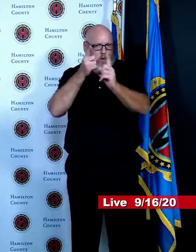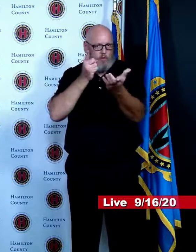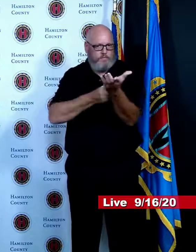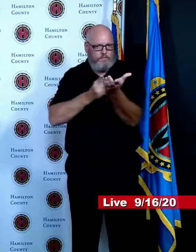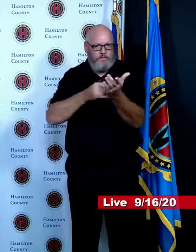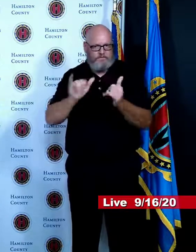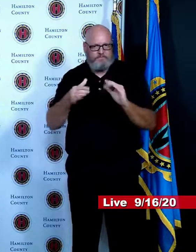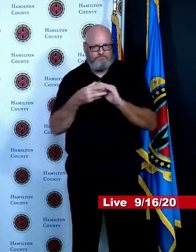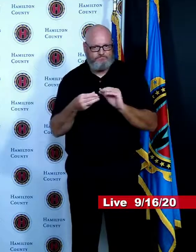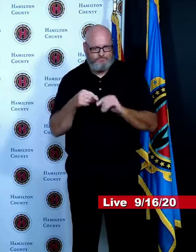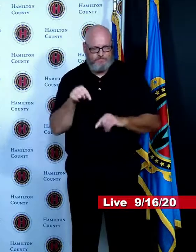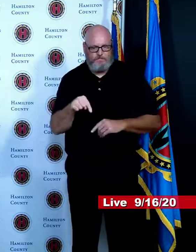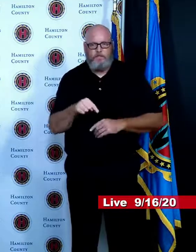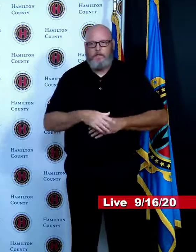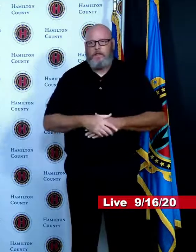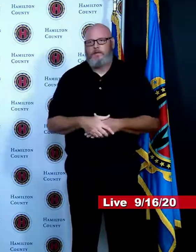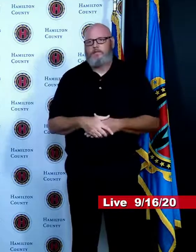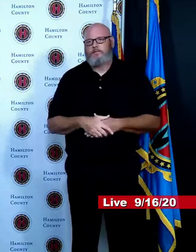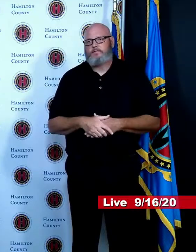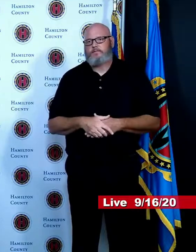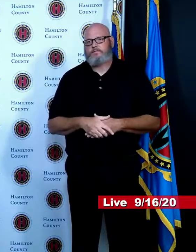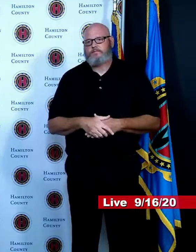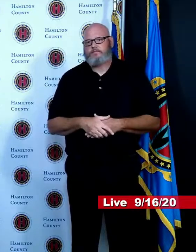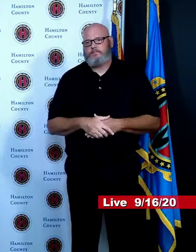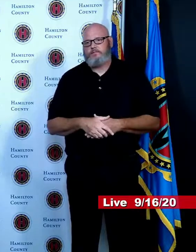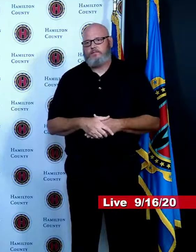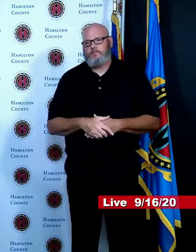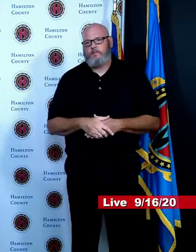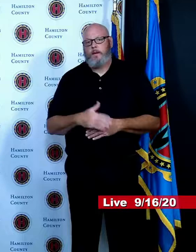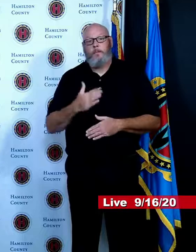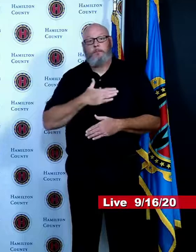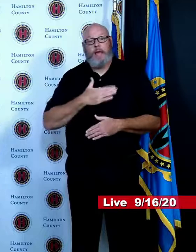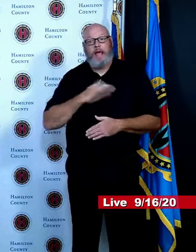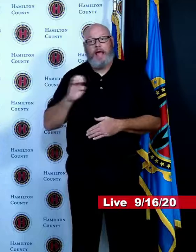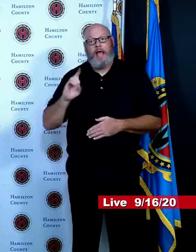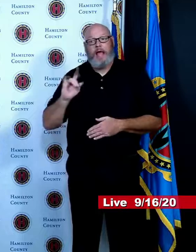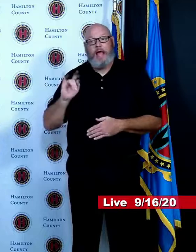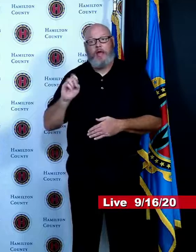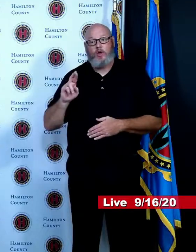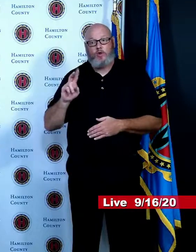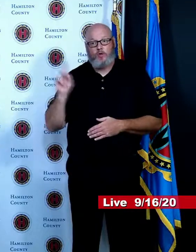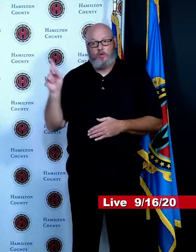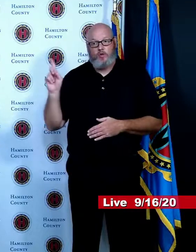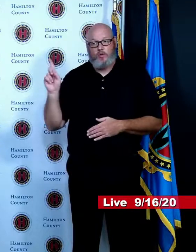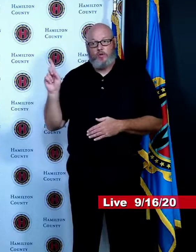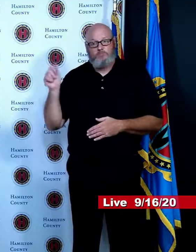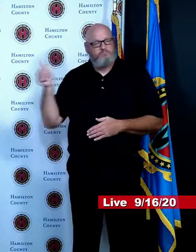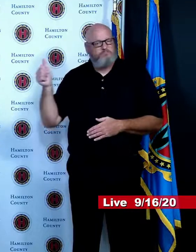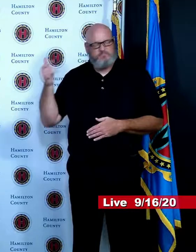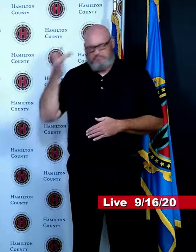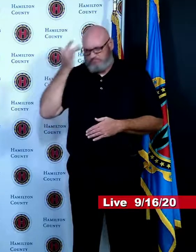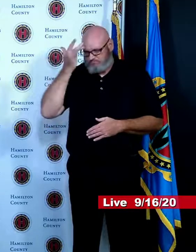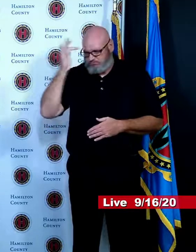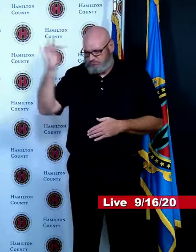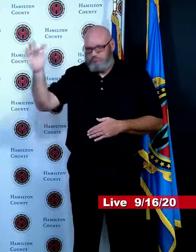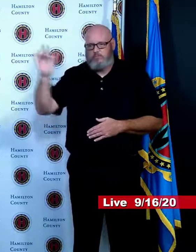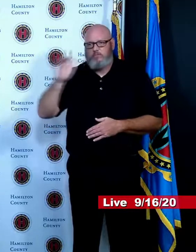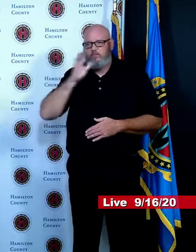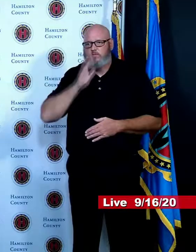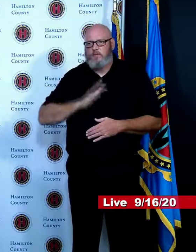my my editor who is a data genius has said we're now three weeks or so with more than a hundred cases per hundred thousand population